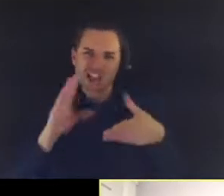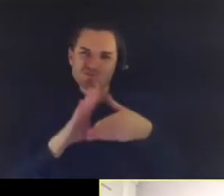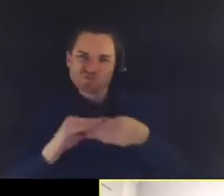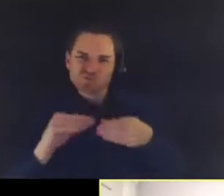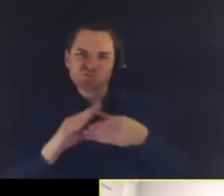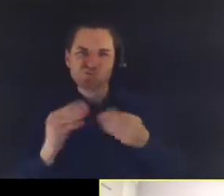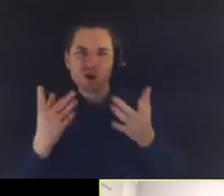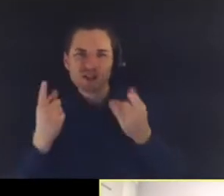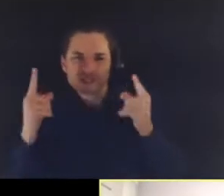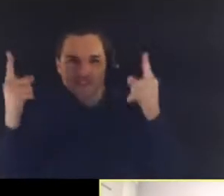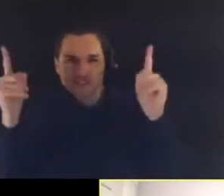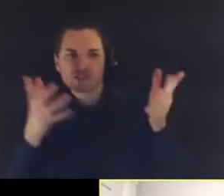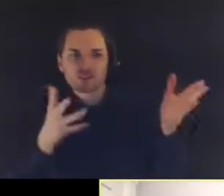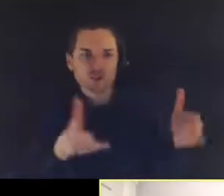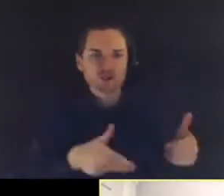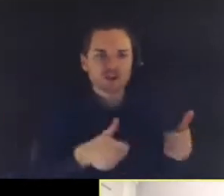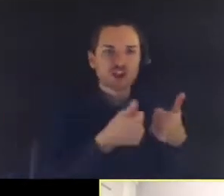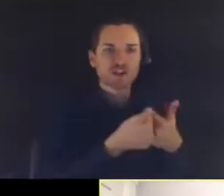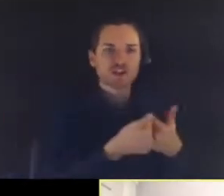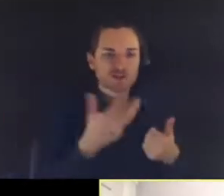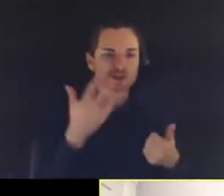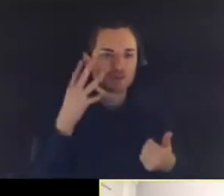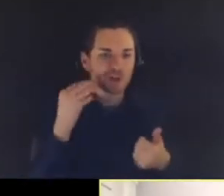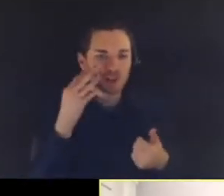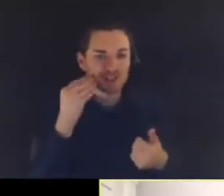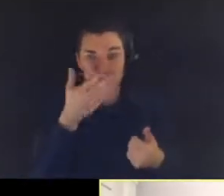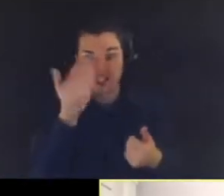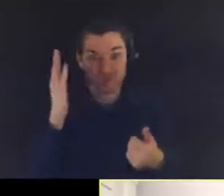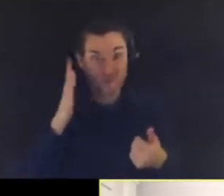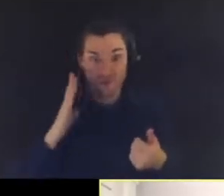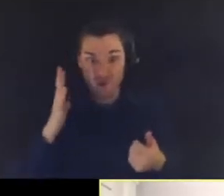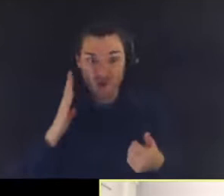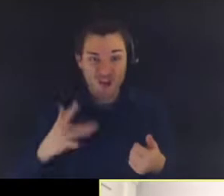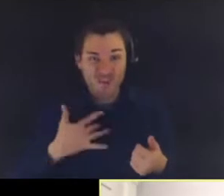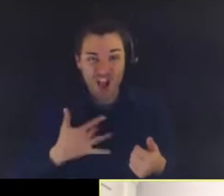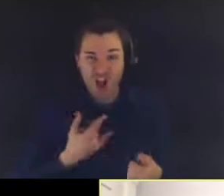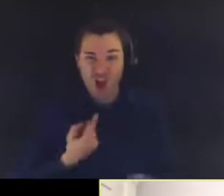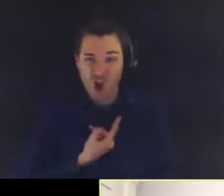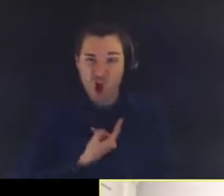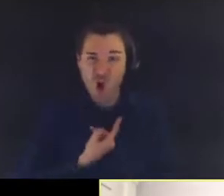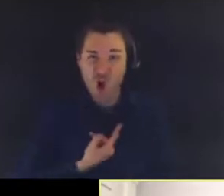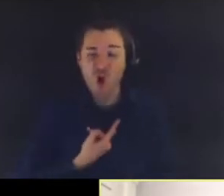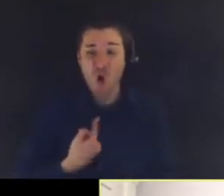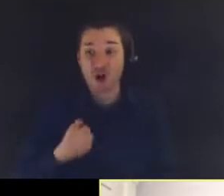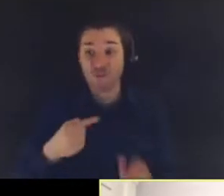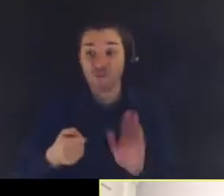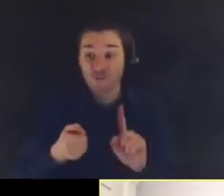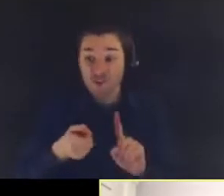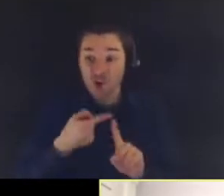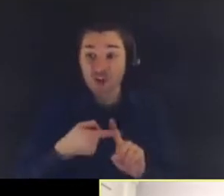I felt so alone when I was first getting diagnosed, and that was a long process by itself. So